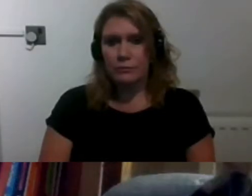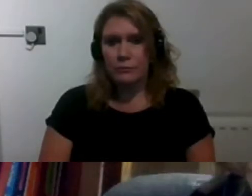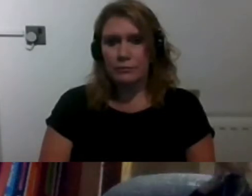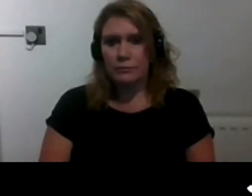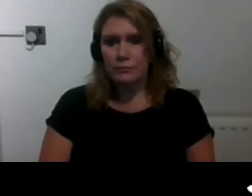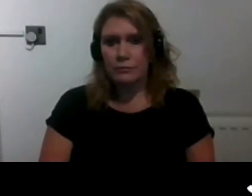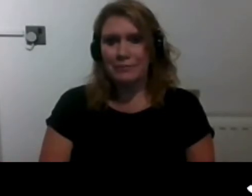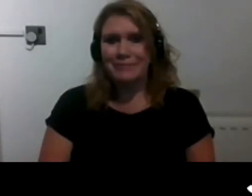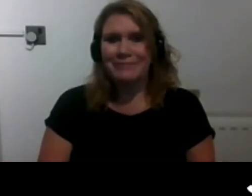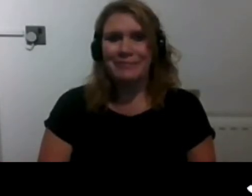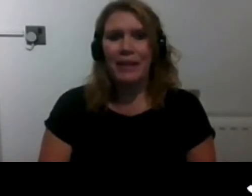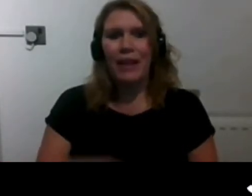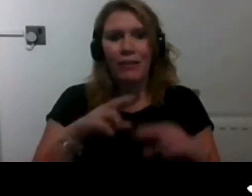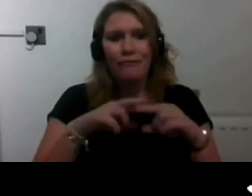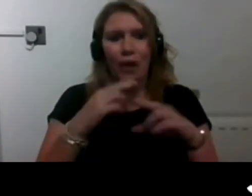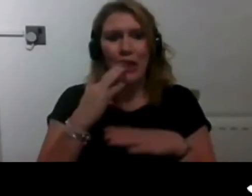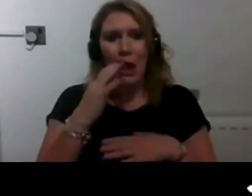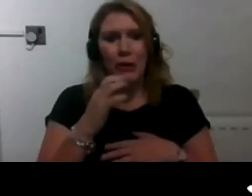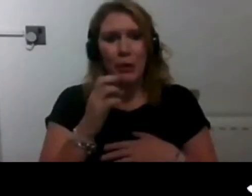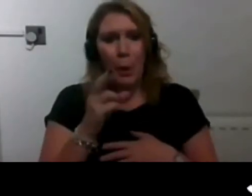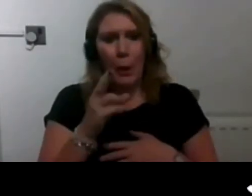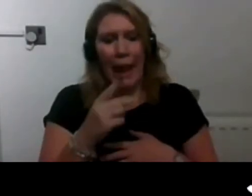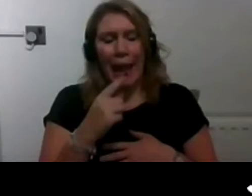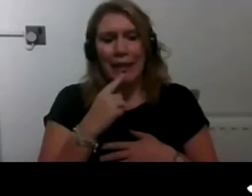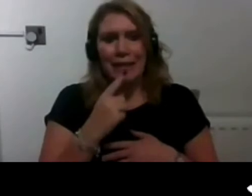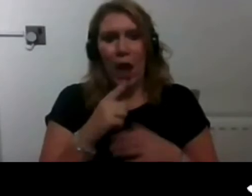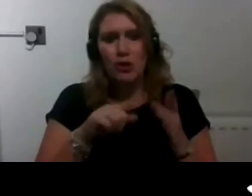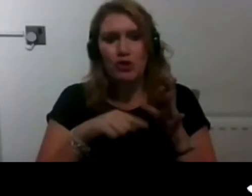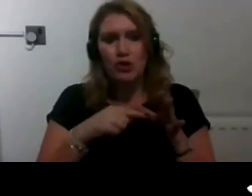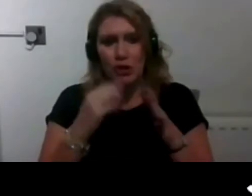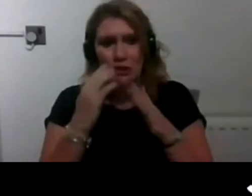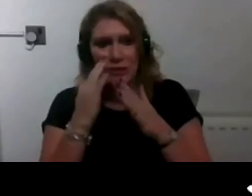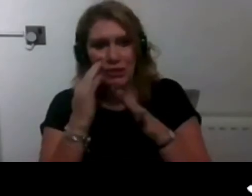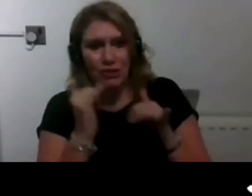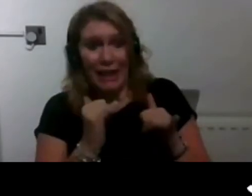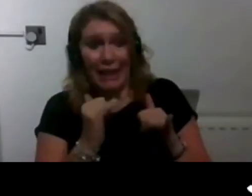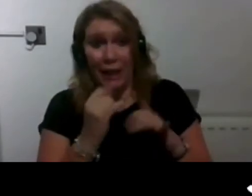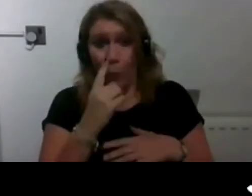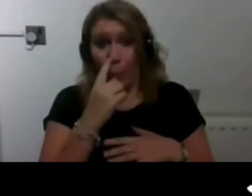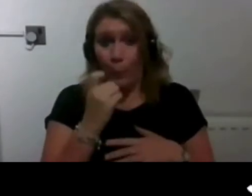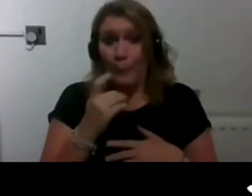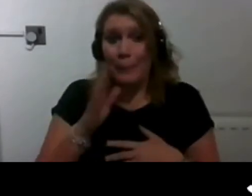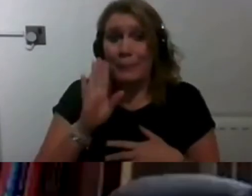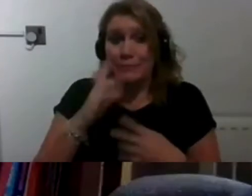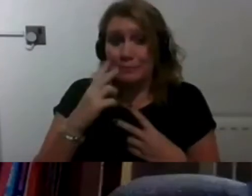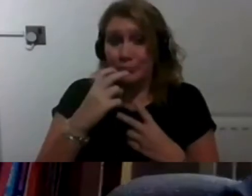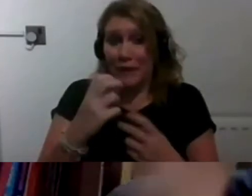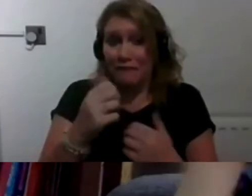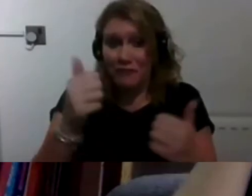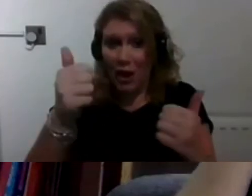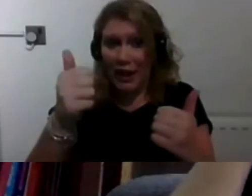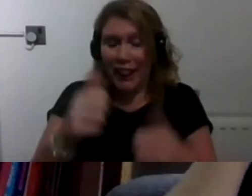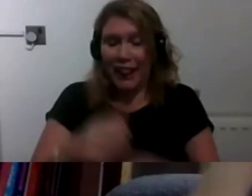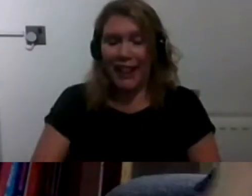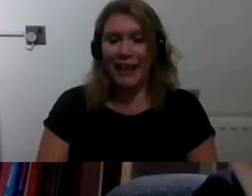Ok. That's my dad trying to help.